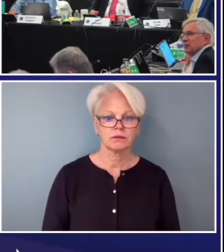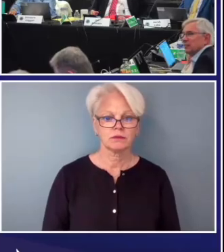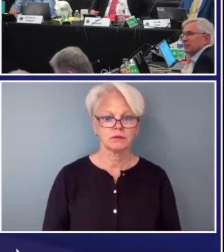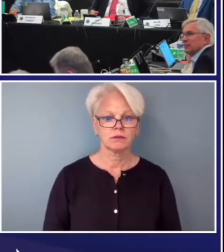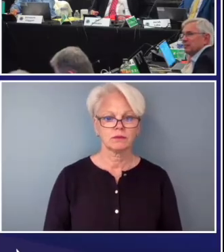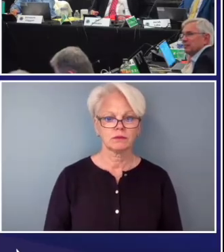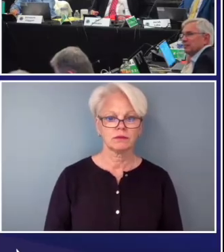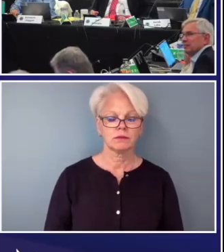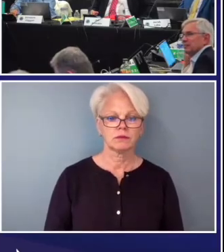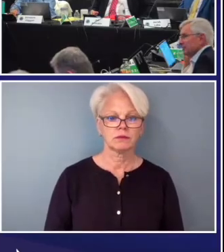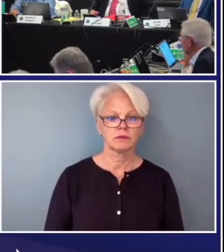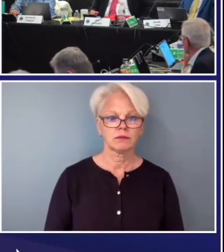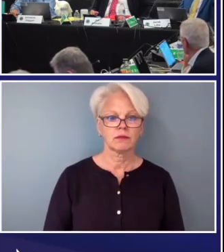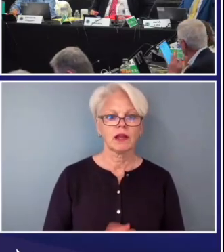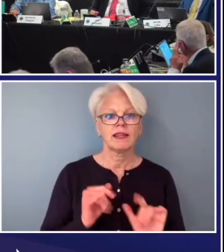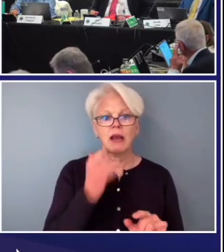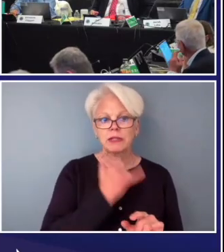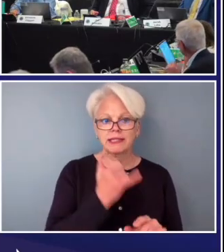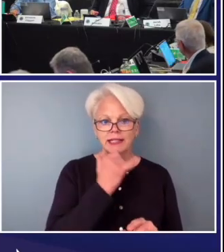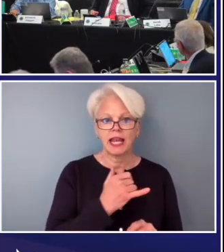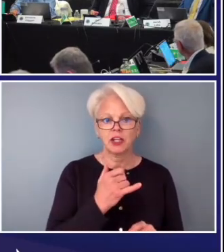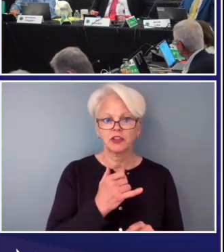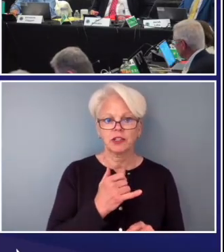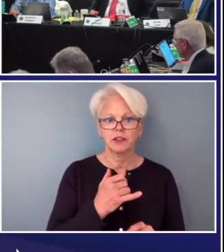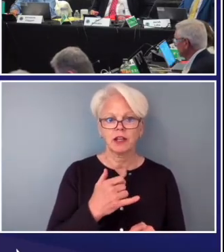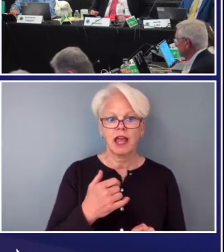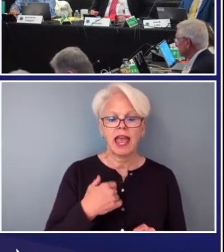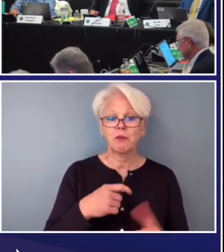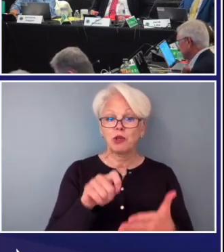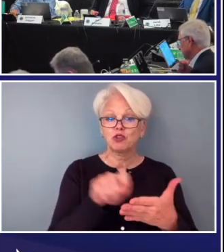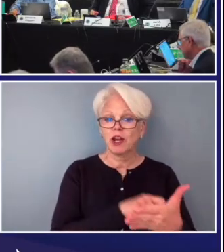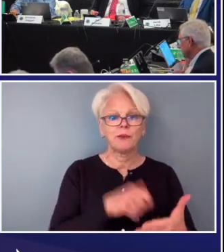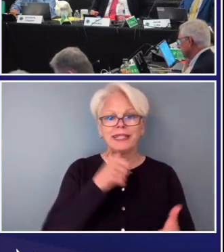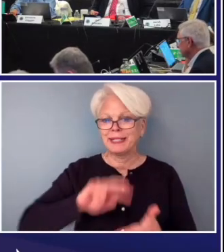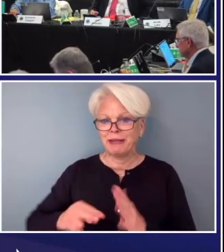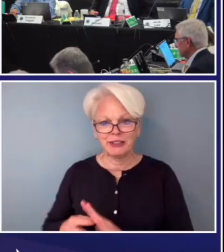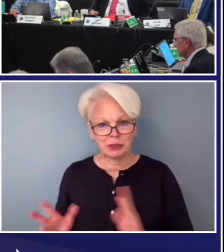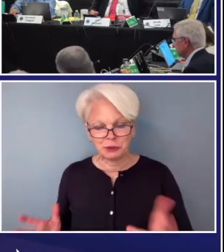It was an error. We had an unintentionally crossed it out and so we didn't intend to cross out the number four.